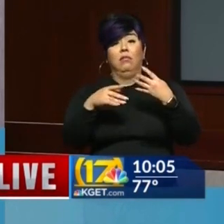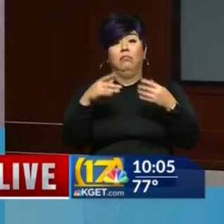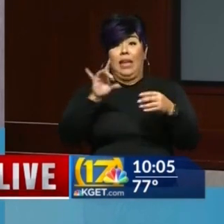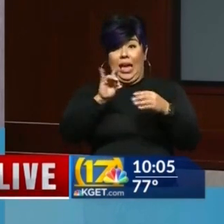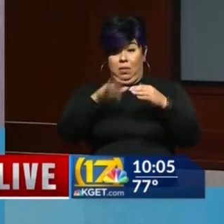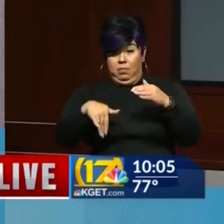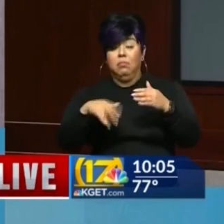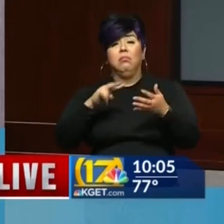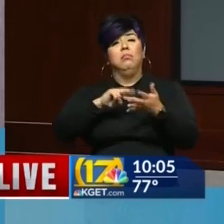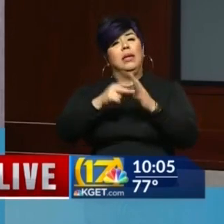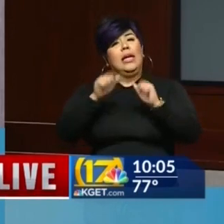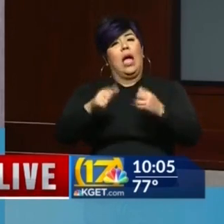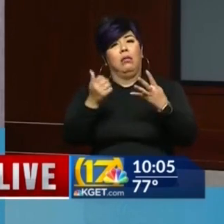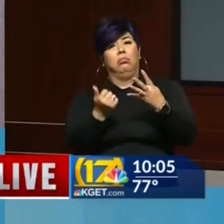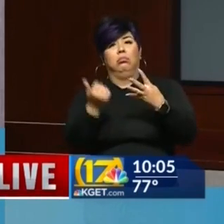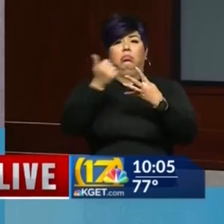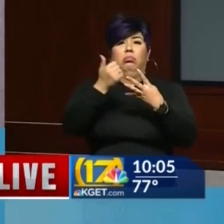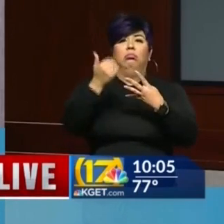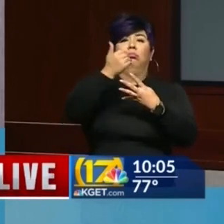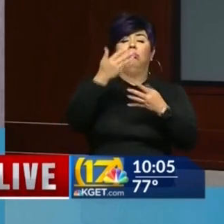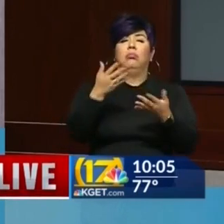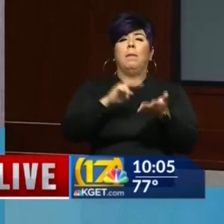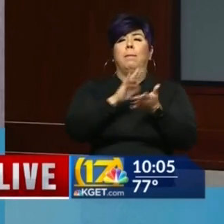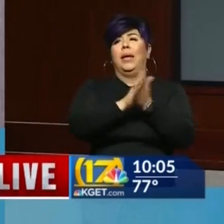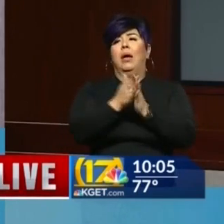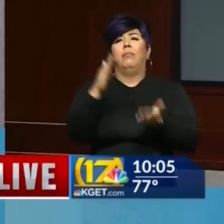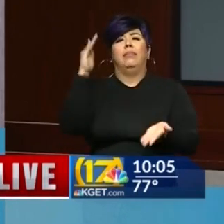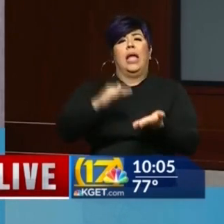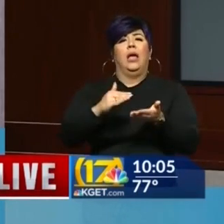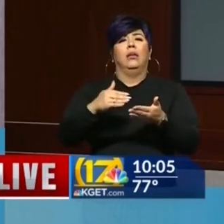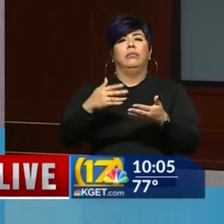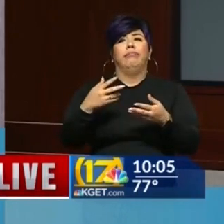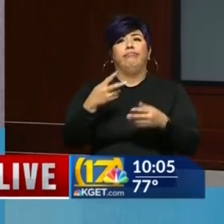RANKING CENSUS TRACKS OR QUARTILE, MUST HAVE A RATE OF 8